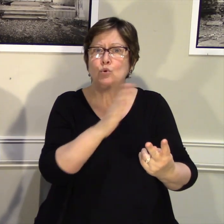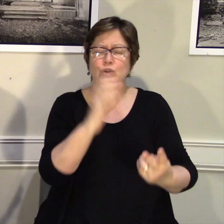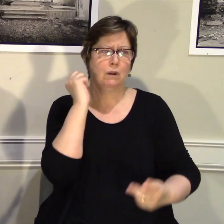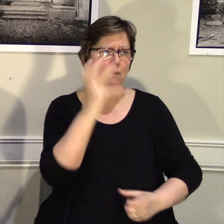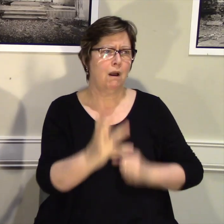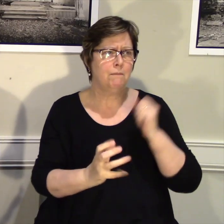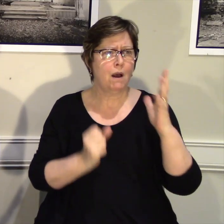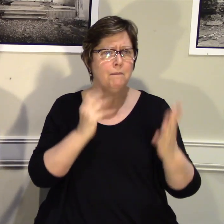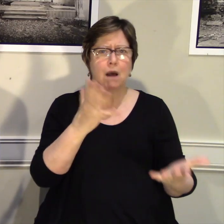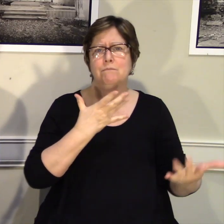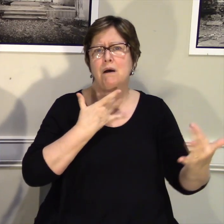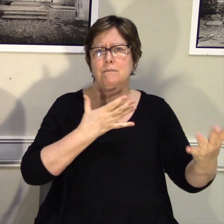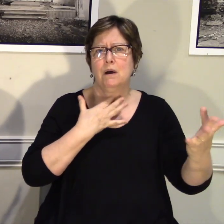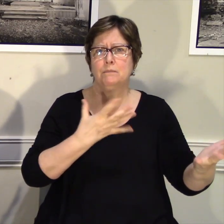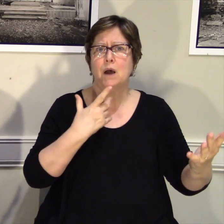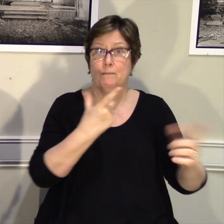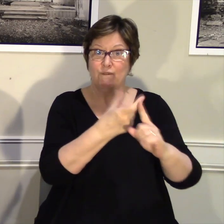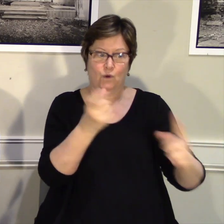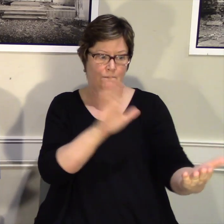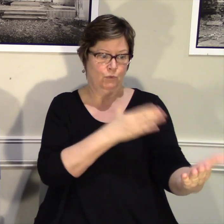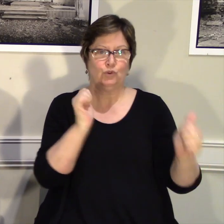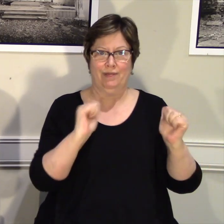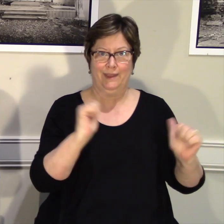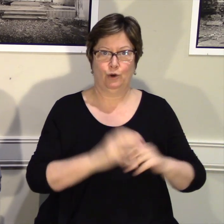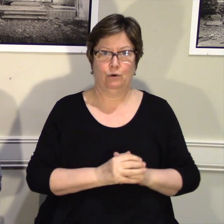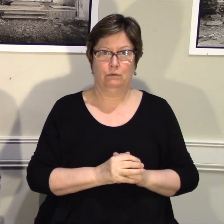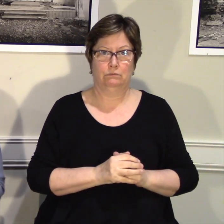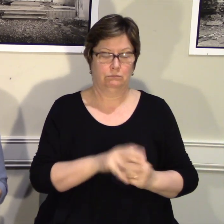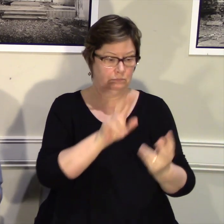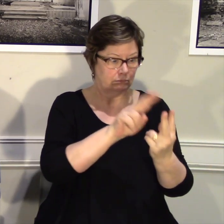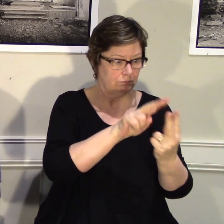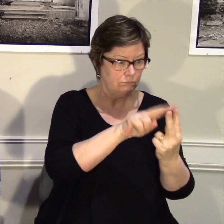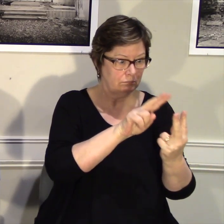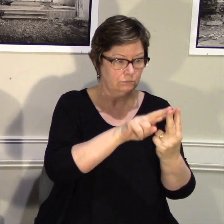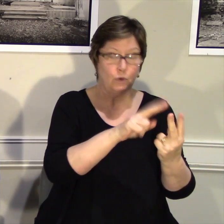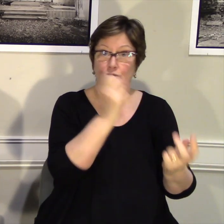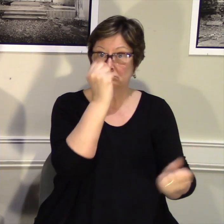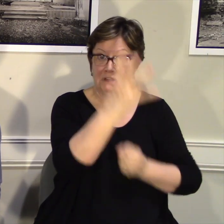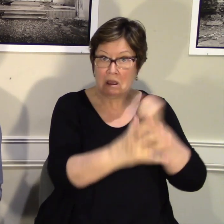theater song of your choice. The two pieces can be either signed, spoken and